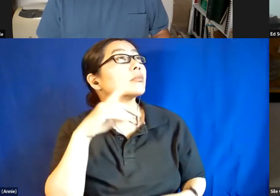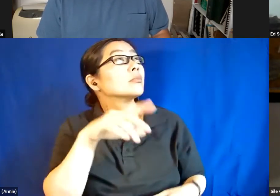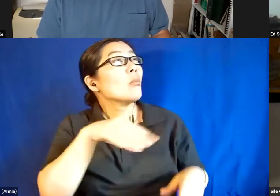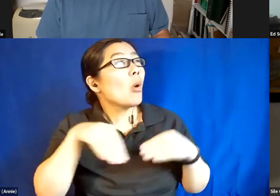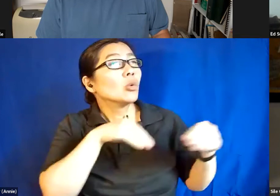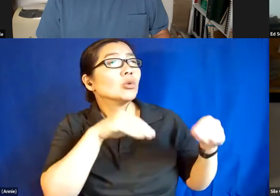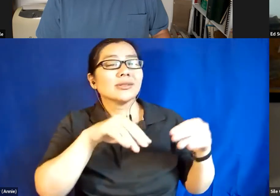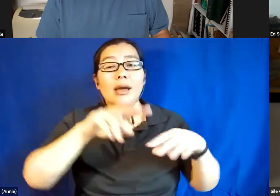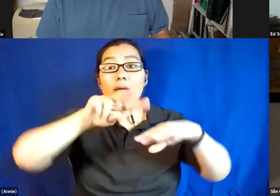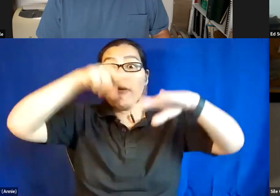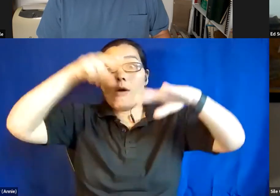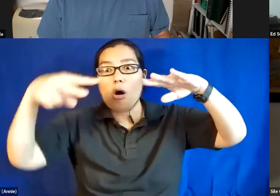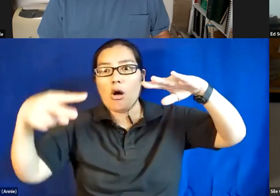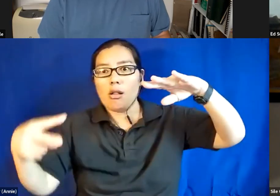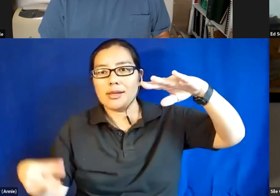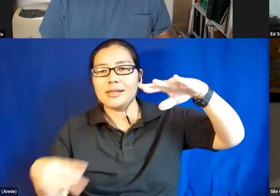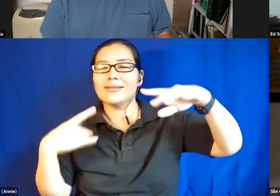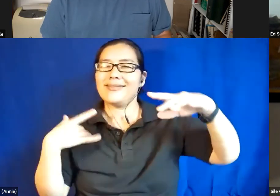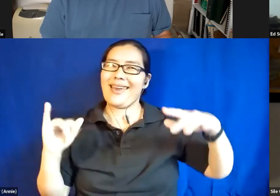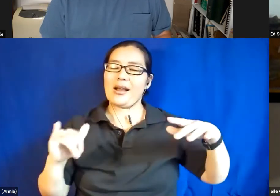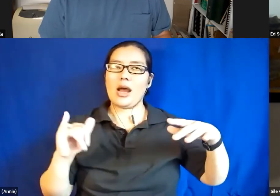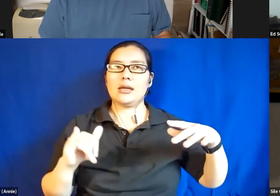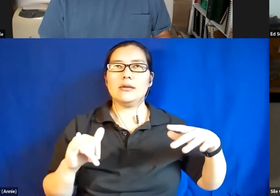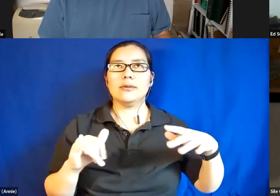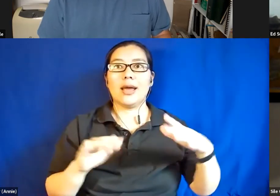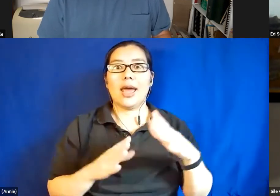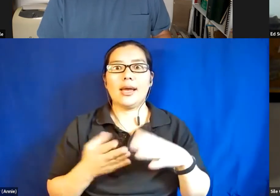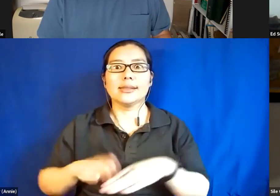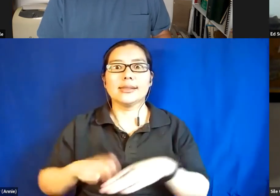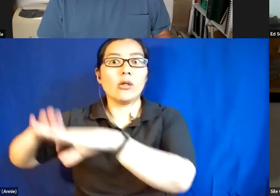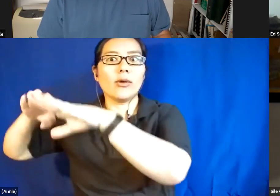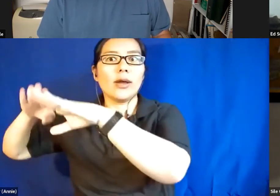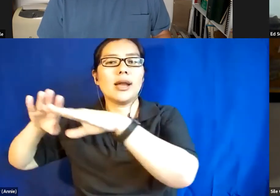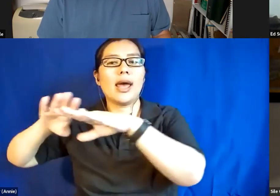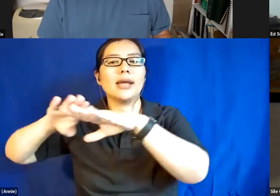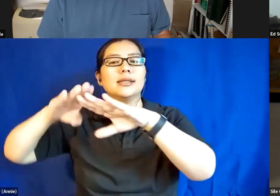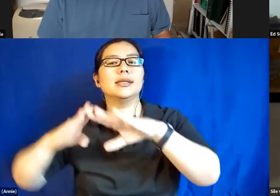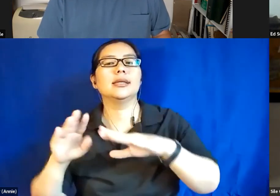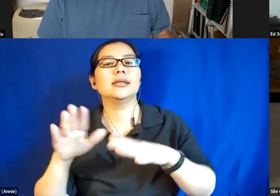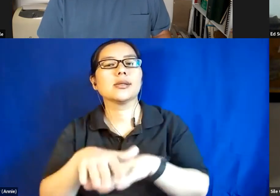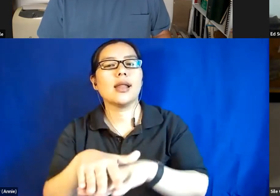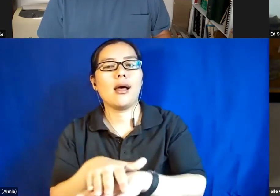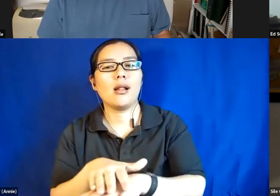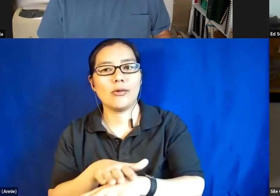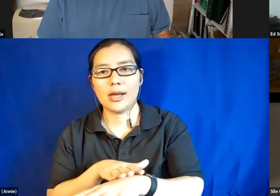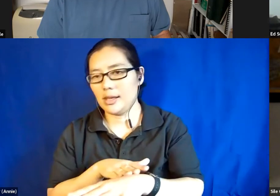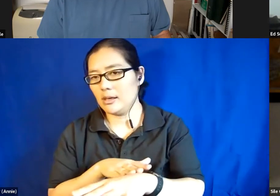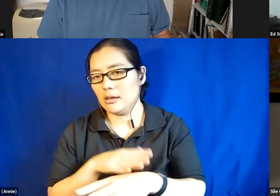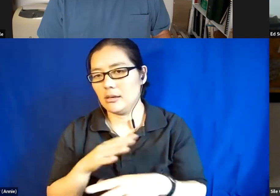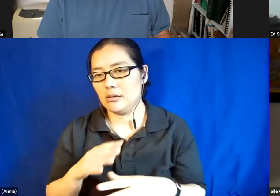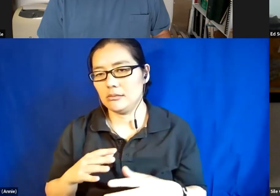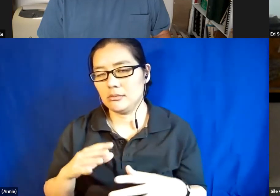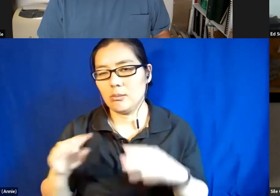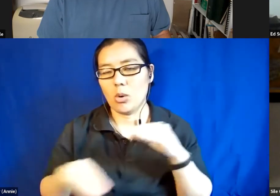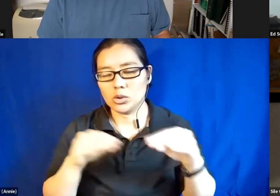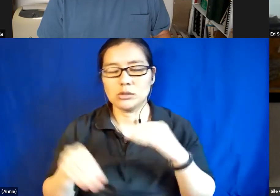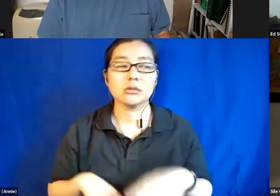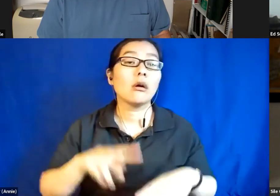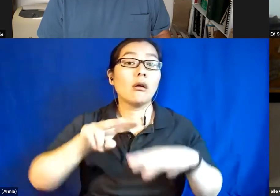accelerate Five and deaccelerative motions . Falls and jumps and kind of rapid